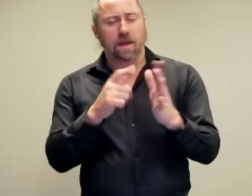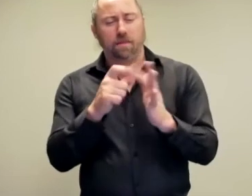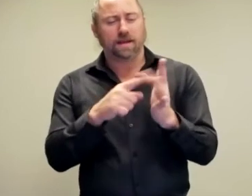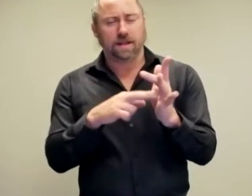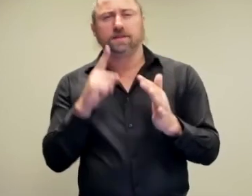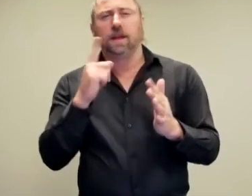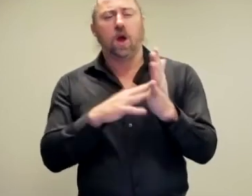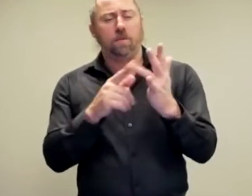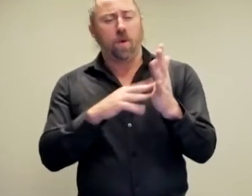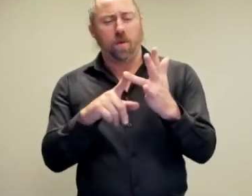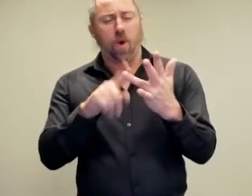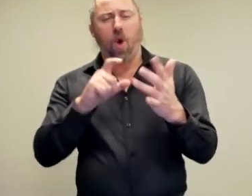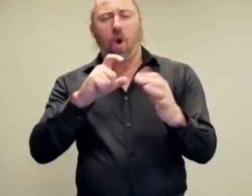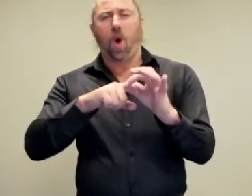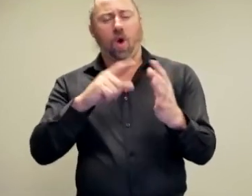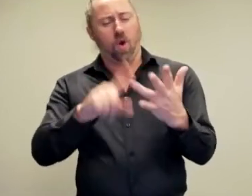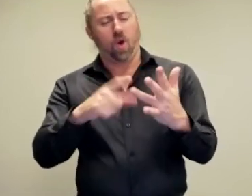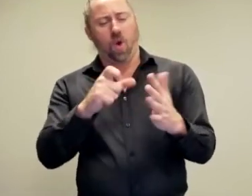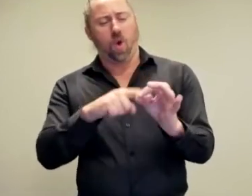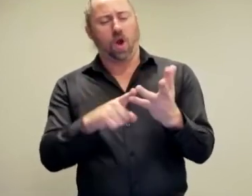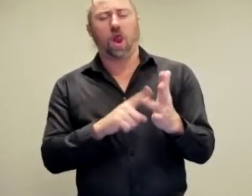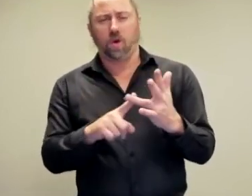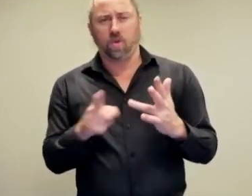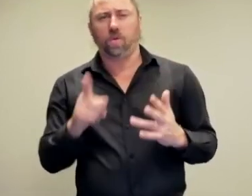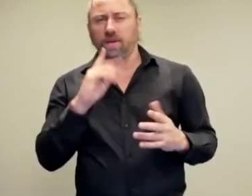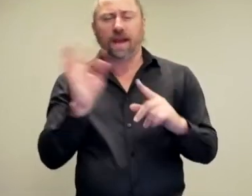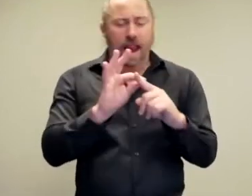colour combinations intentional or random? They seem to me like